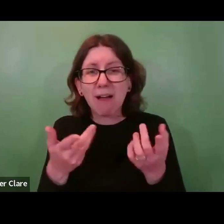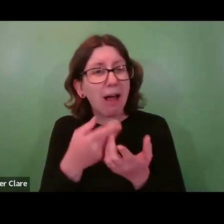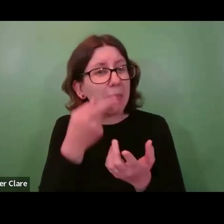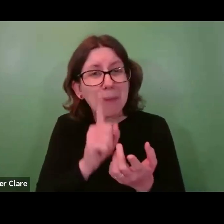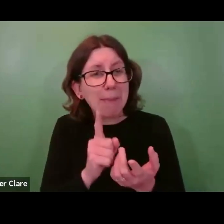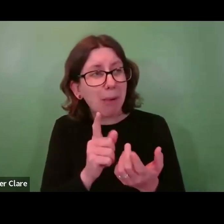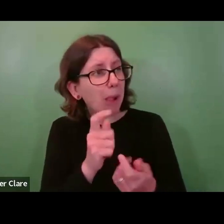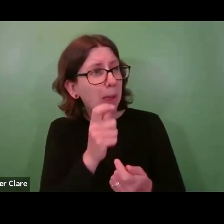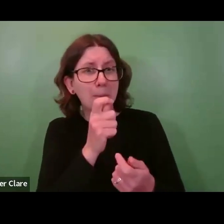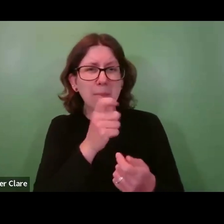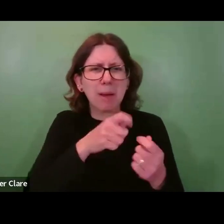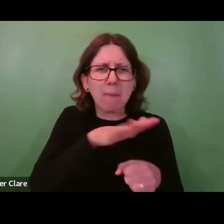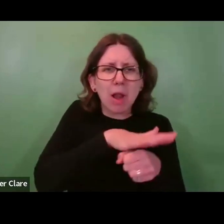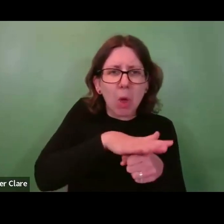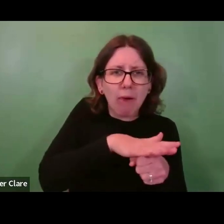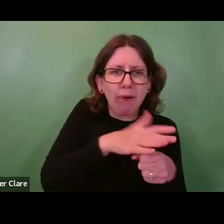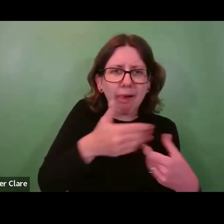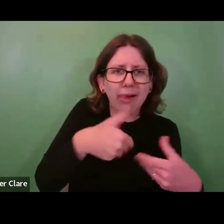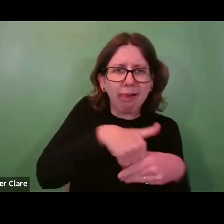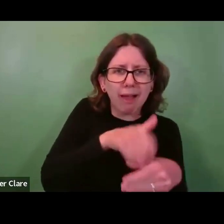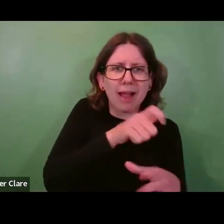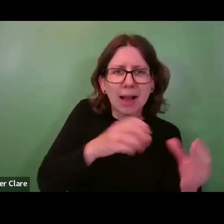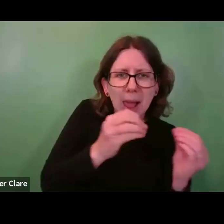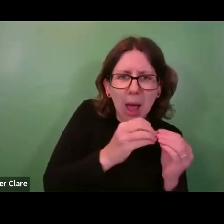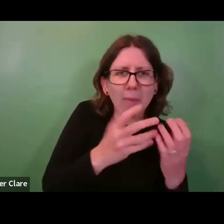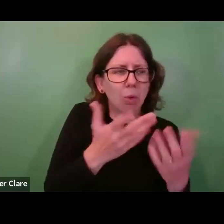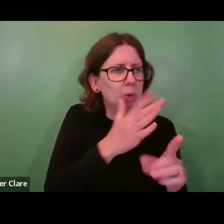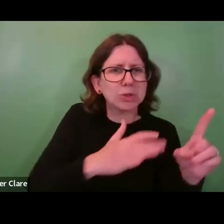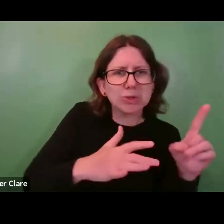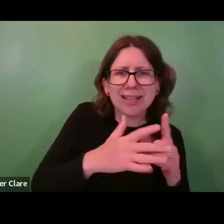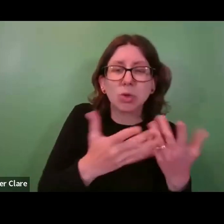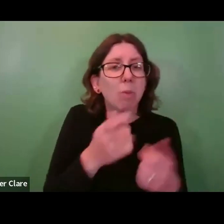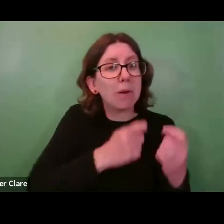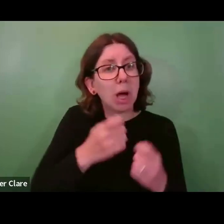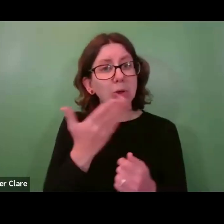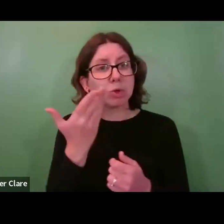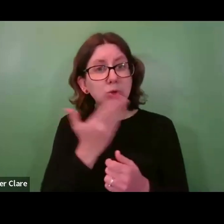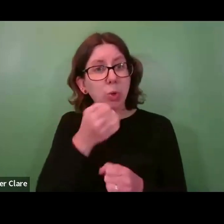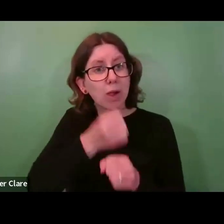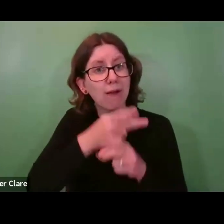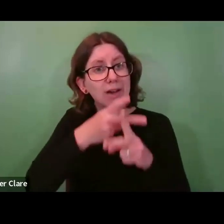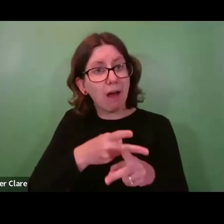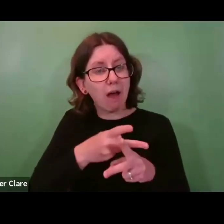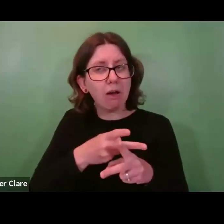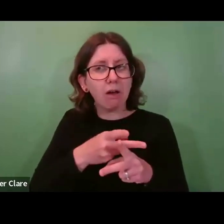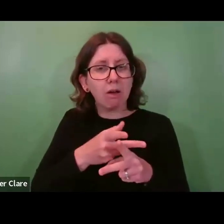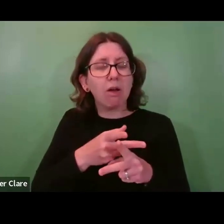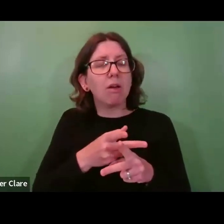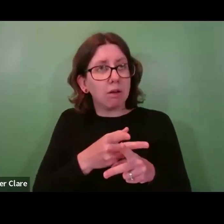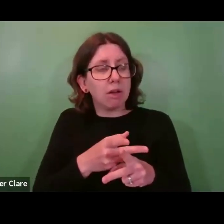involved at a local level with a club or a society or as a school governor, somebody has to do something, and so they put their hand up.